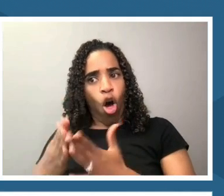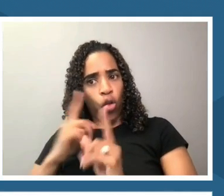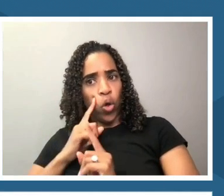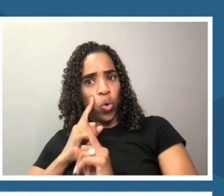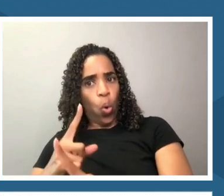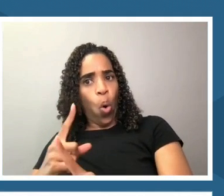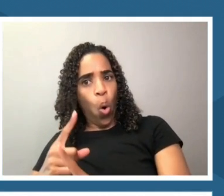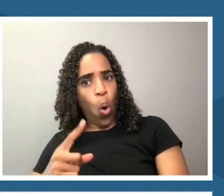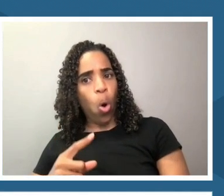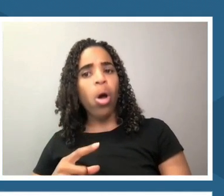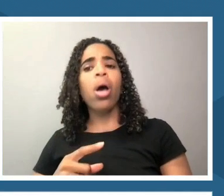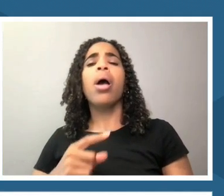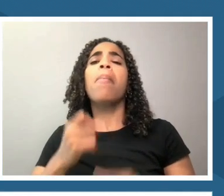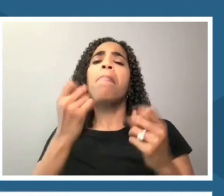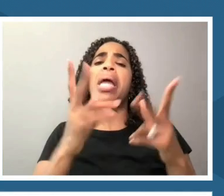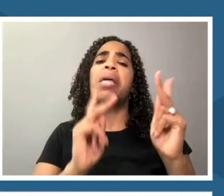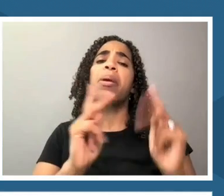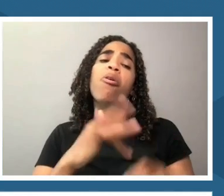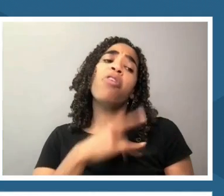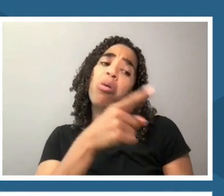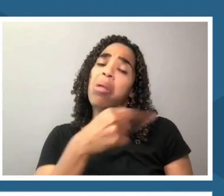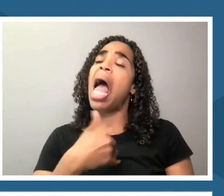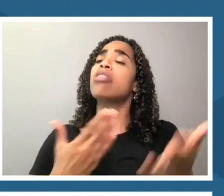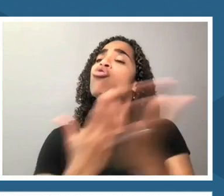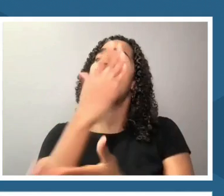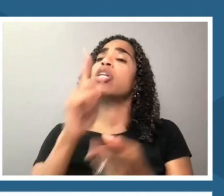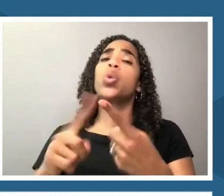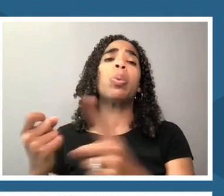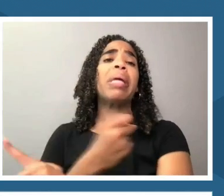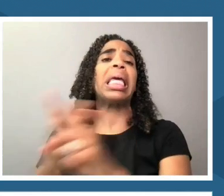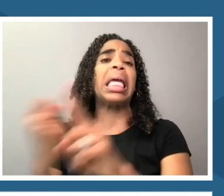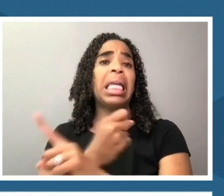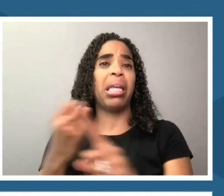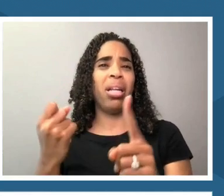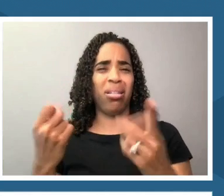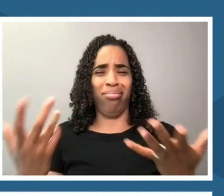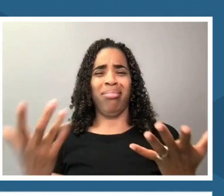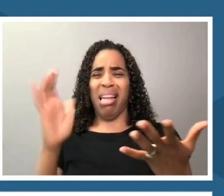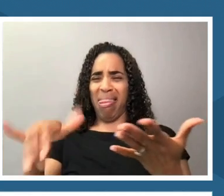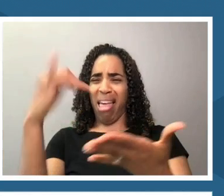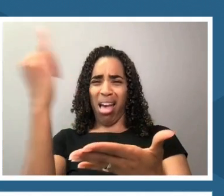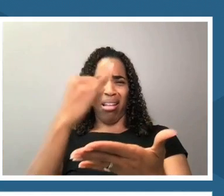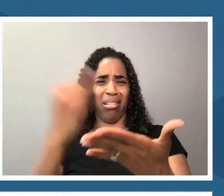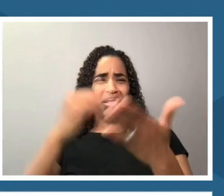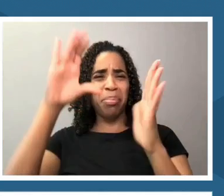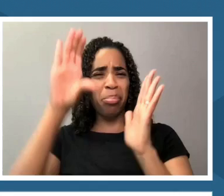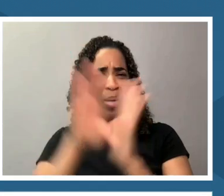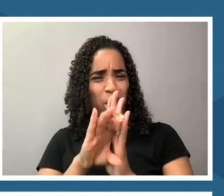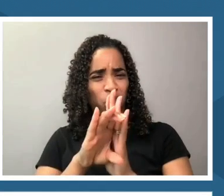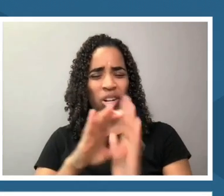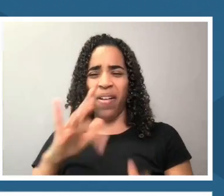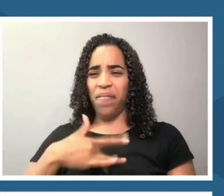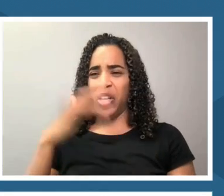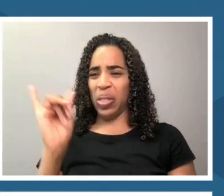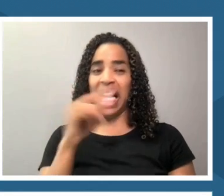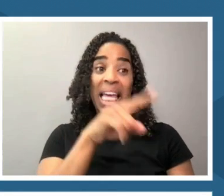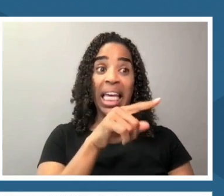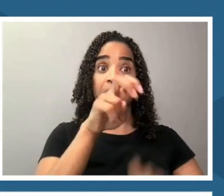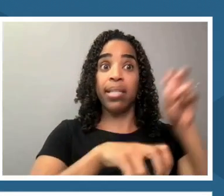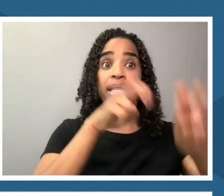codified read as justified uh for me at least like the composition right the image reminds me of like a circus leader